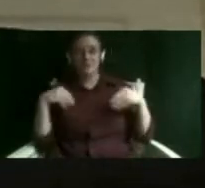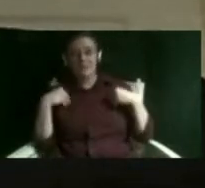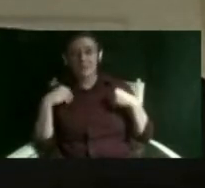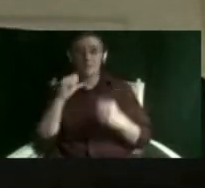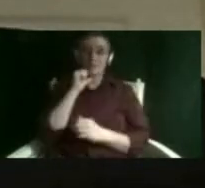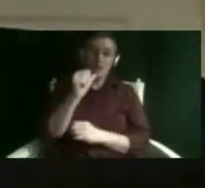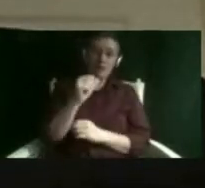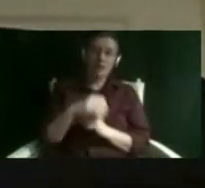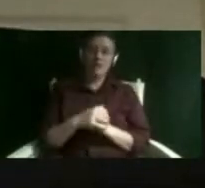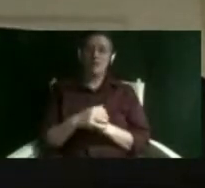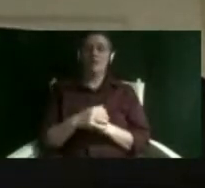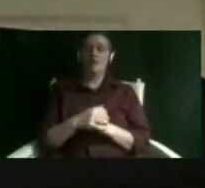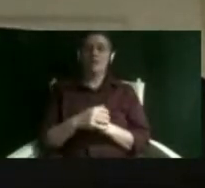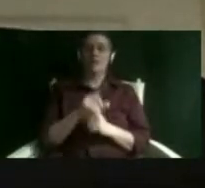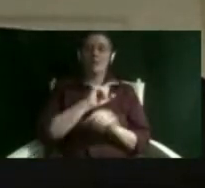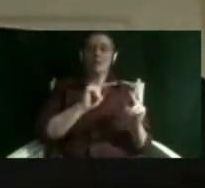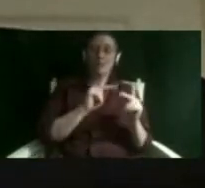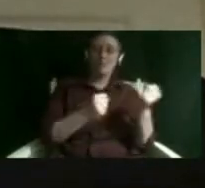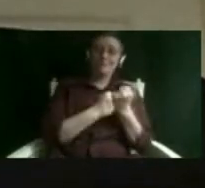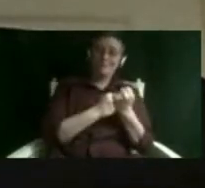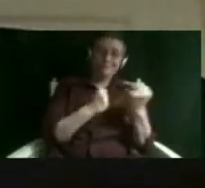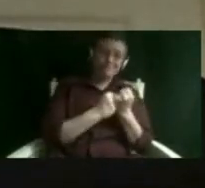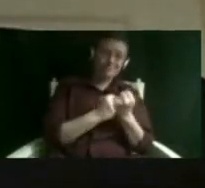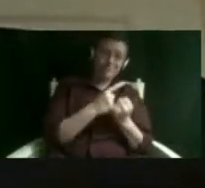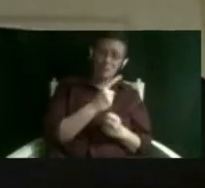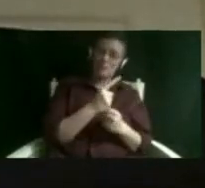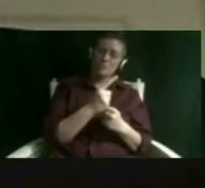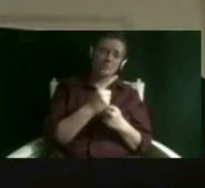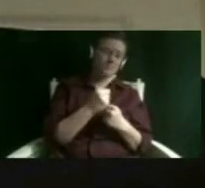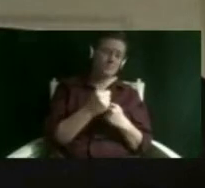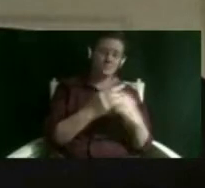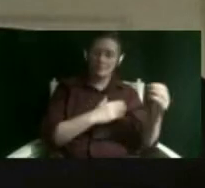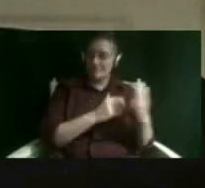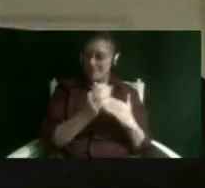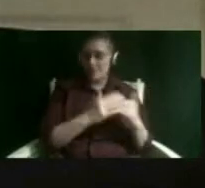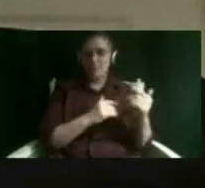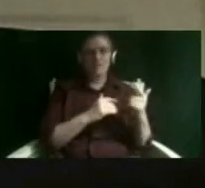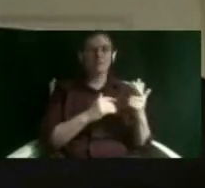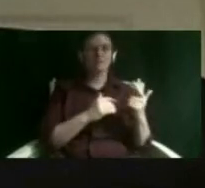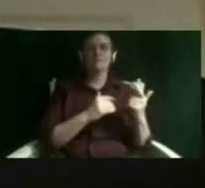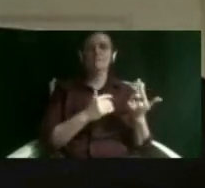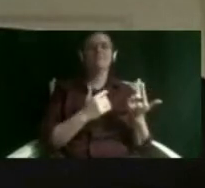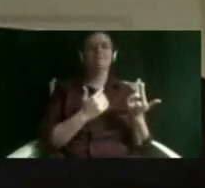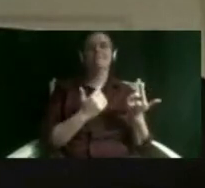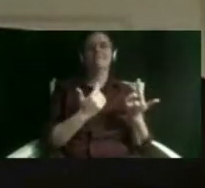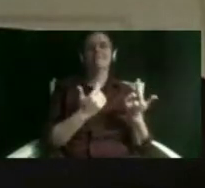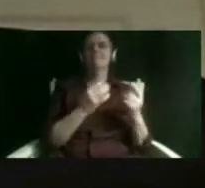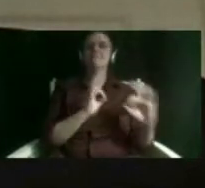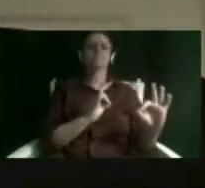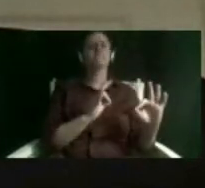your back no matter what there's there's no substitute for that you're finding your